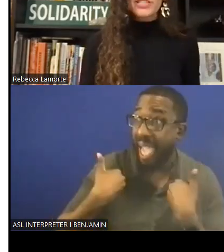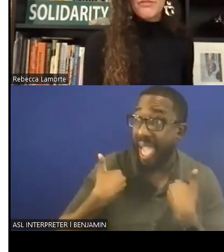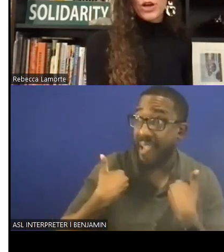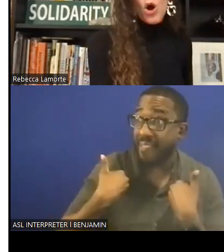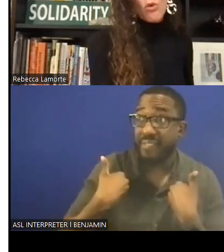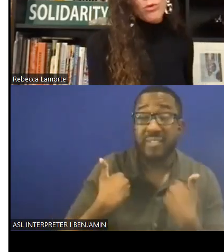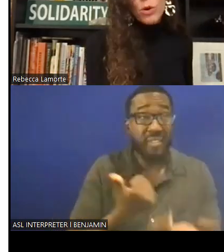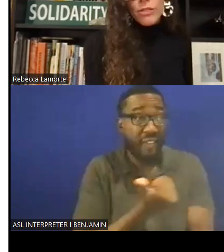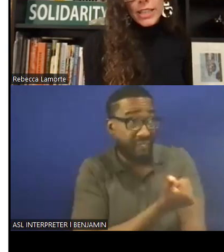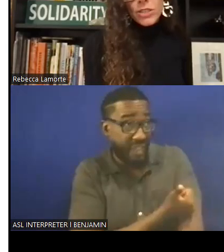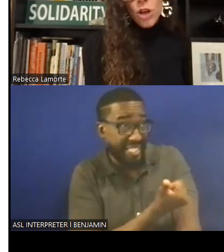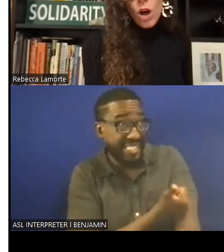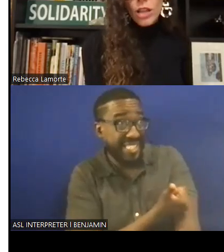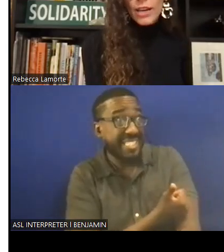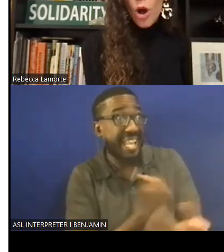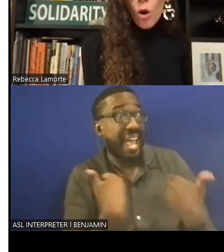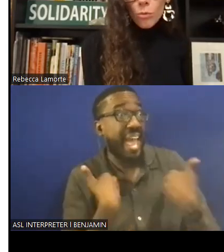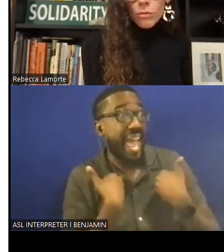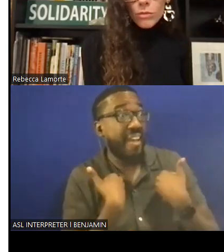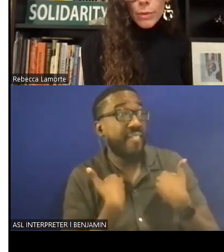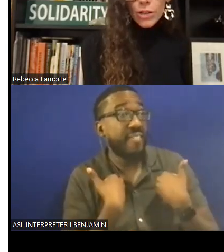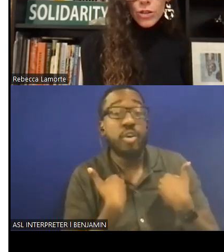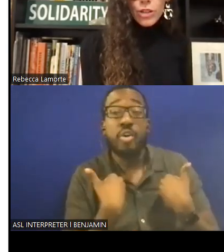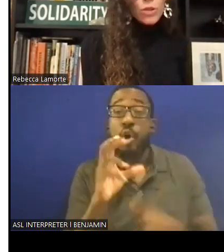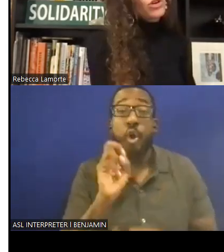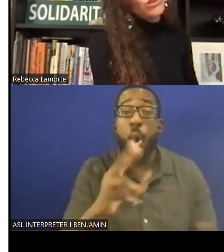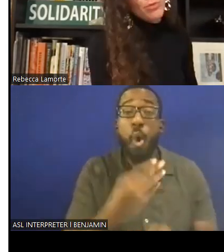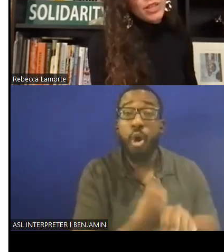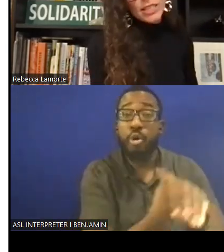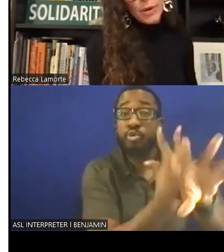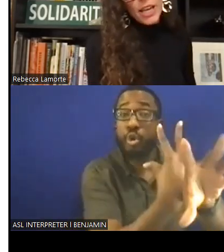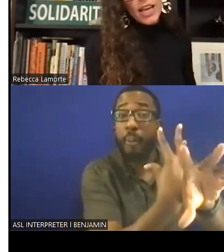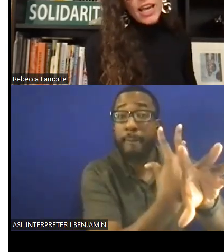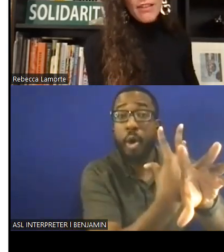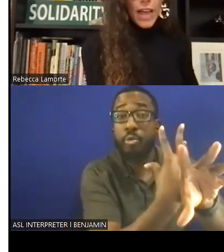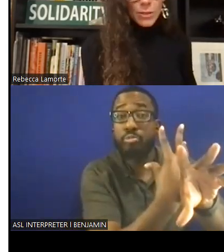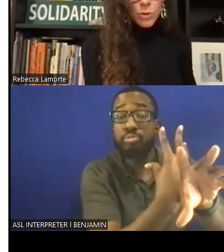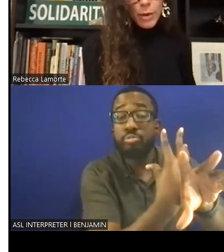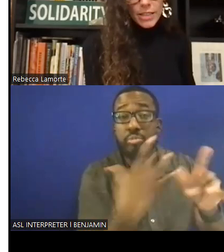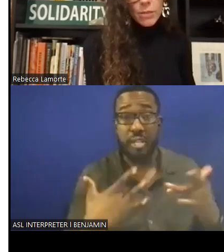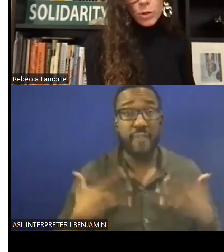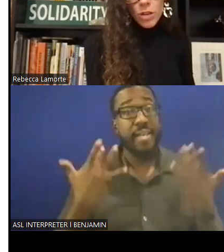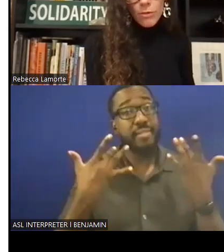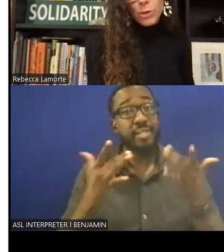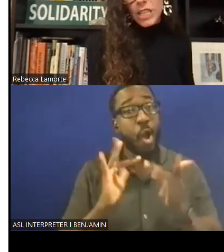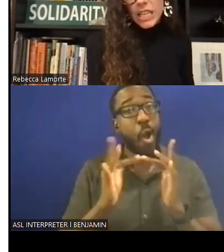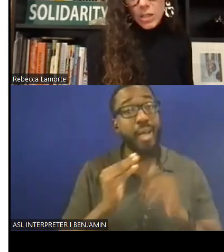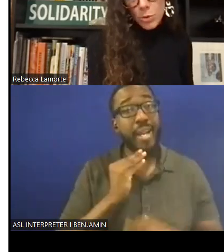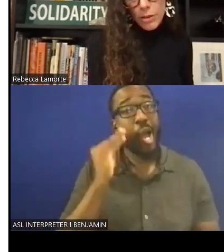It was having remote events online at home to make sure that you could also participate if that's the best and most comfortable and easiest way